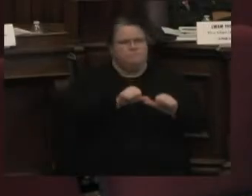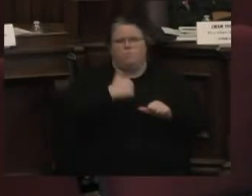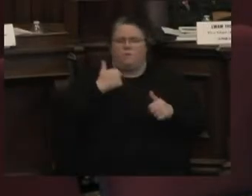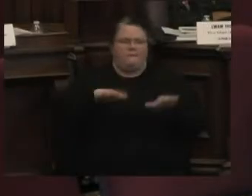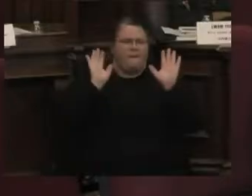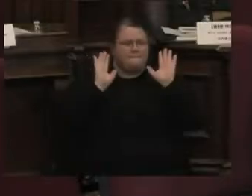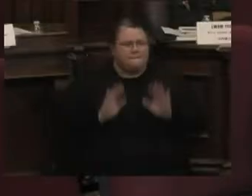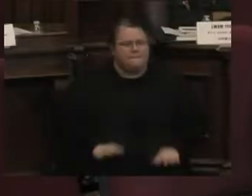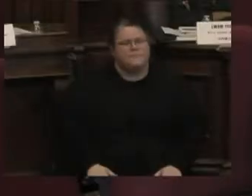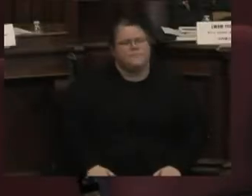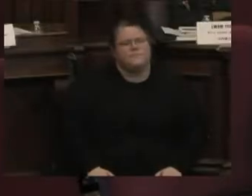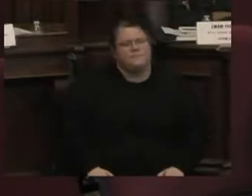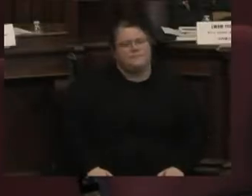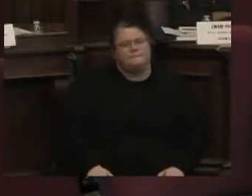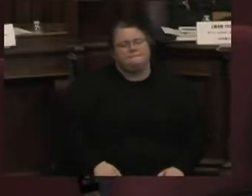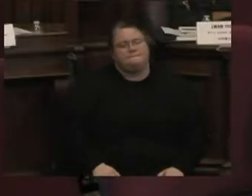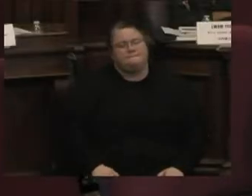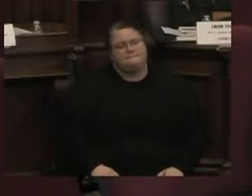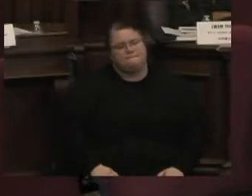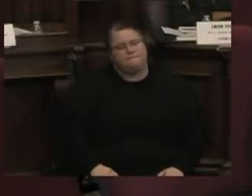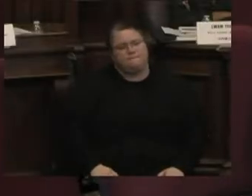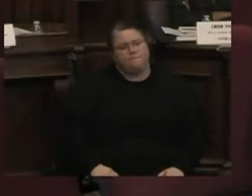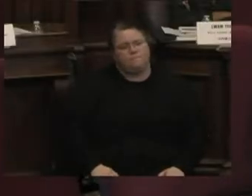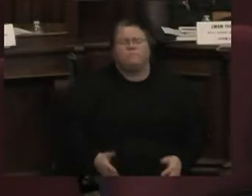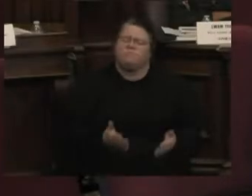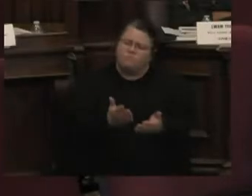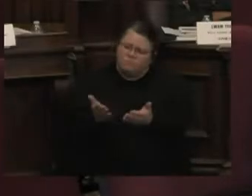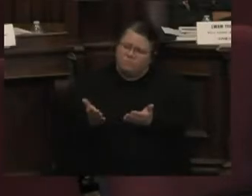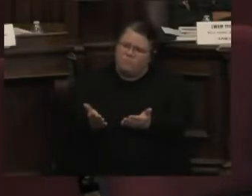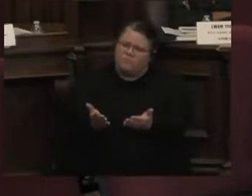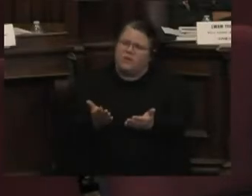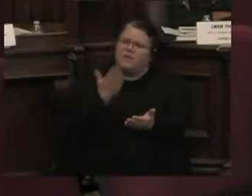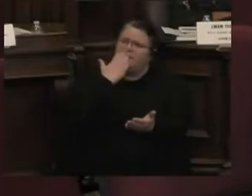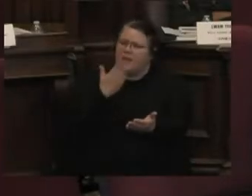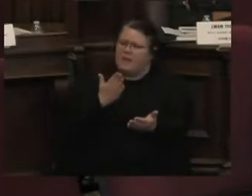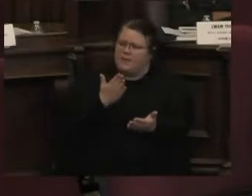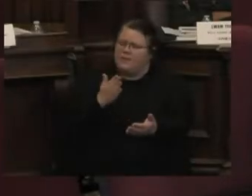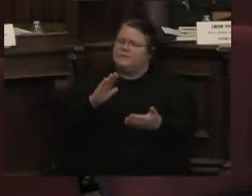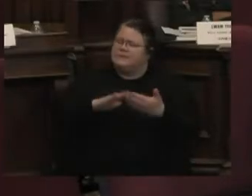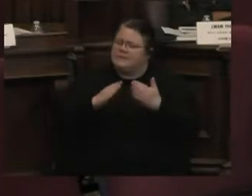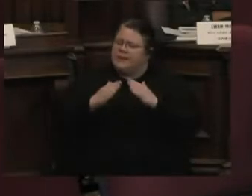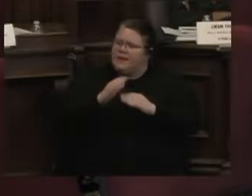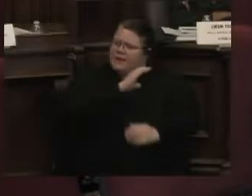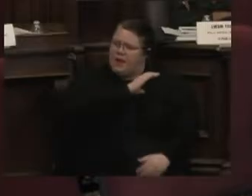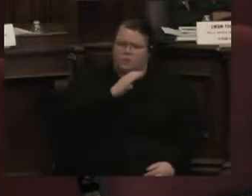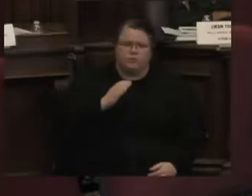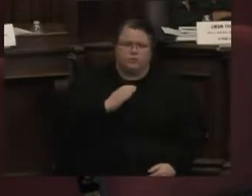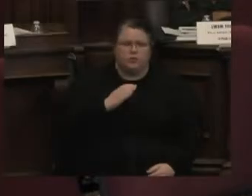entire city. We have not given up on that. And at the same